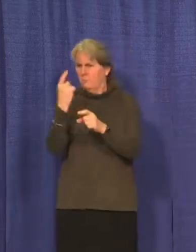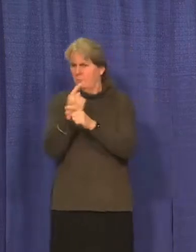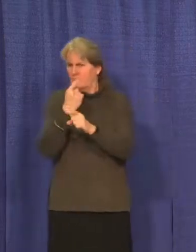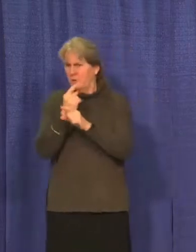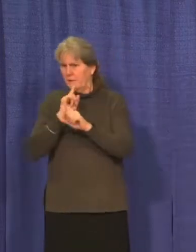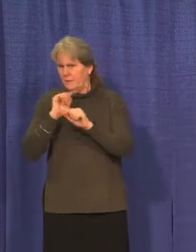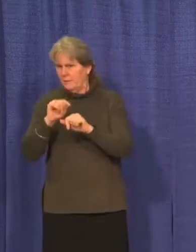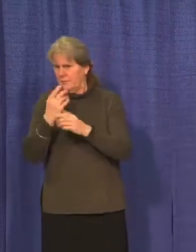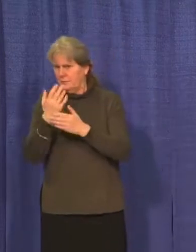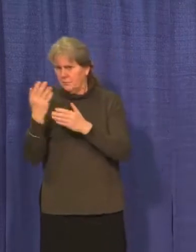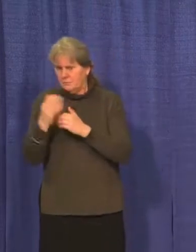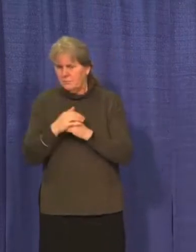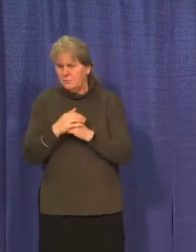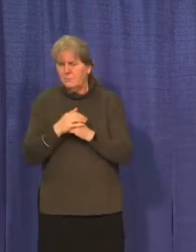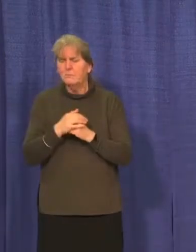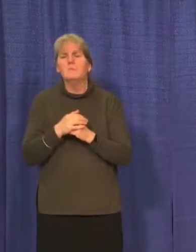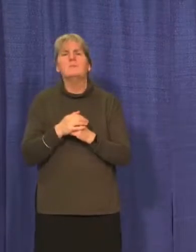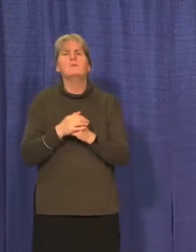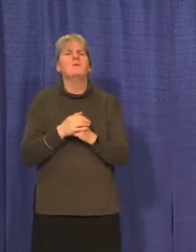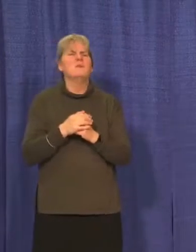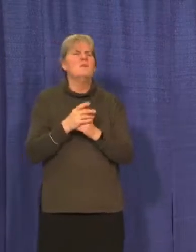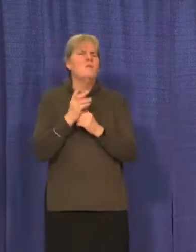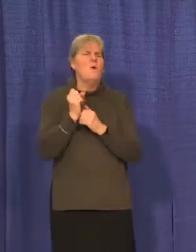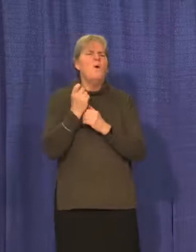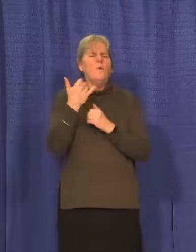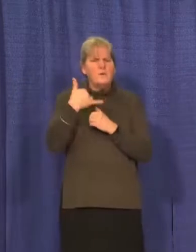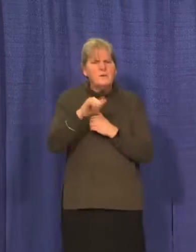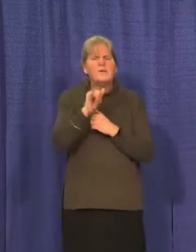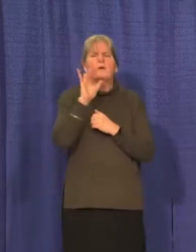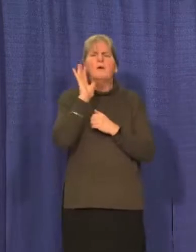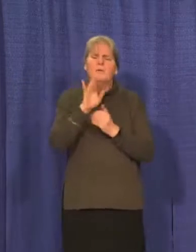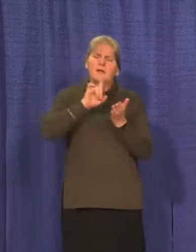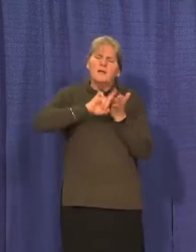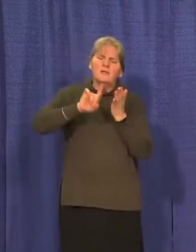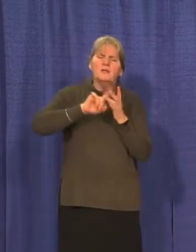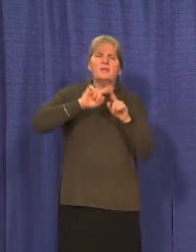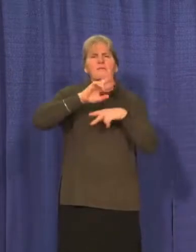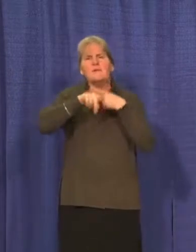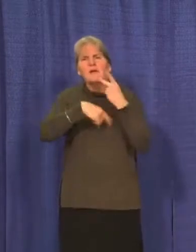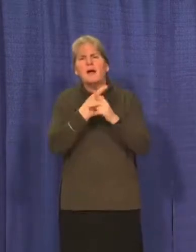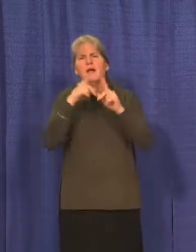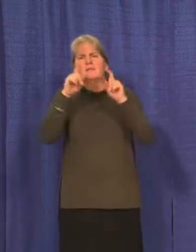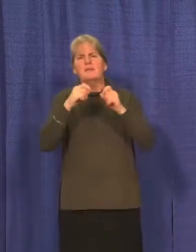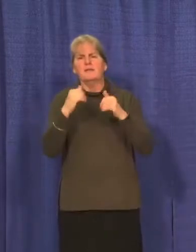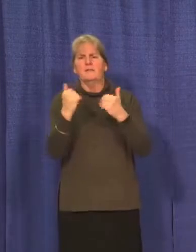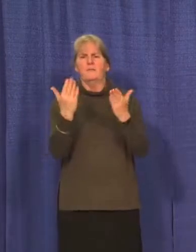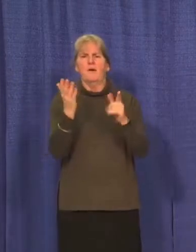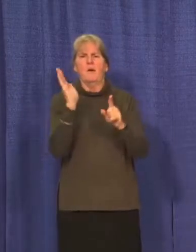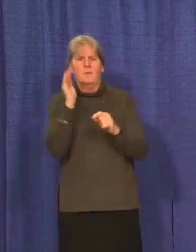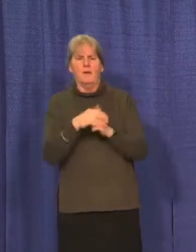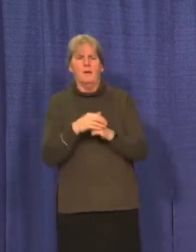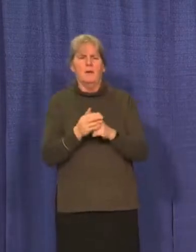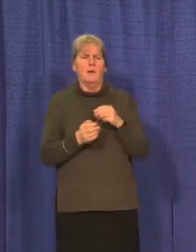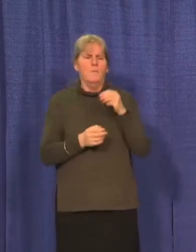As of the pandemic continues, we will continue to explore alternative options for testing. The mouth rinse and gargle test